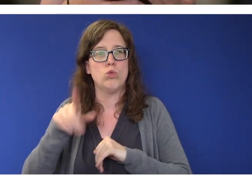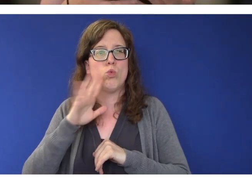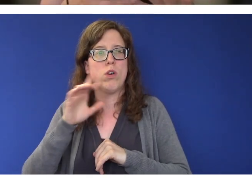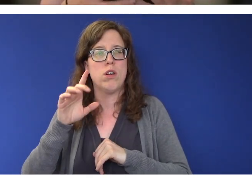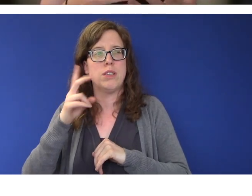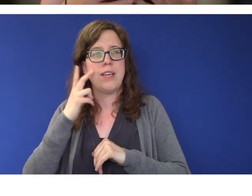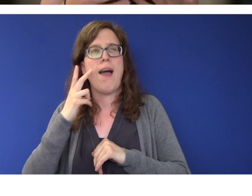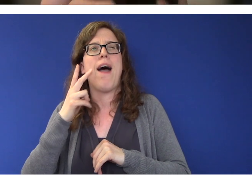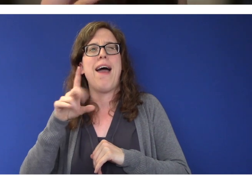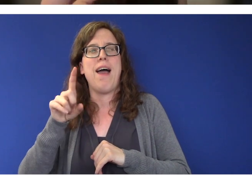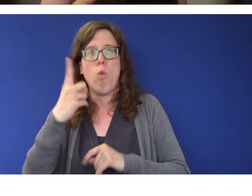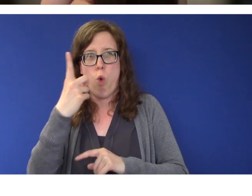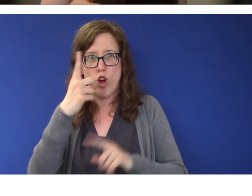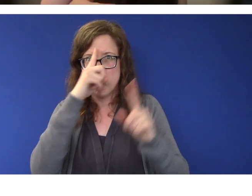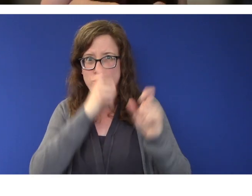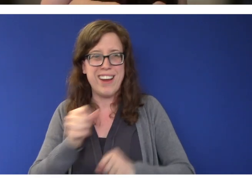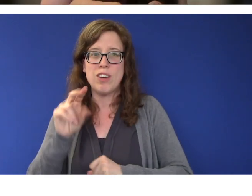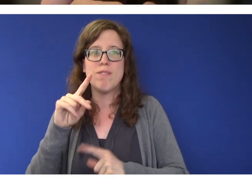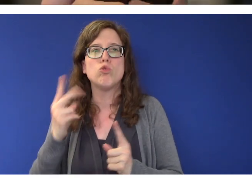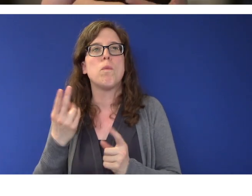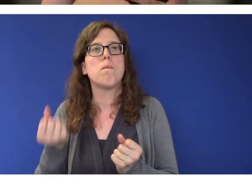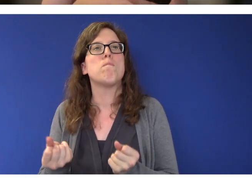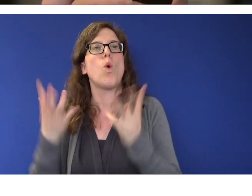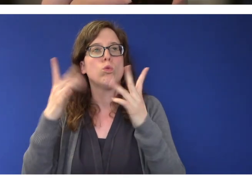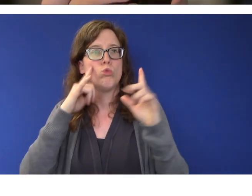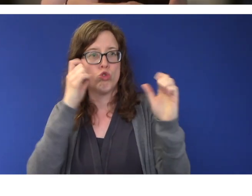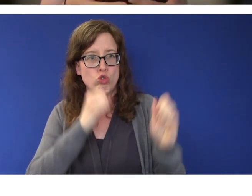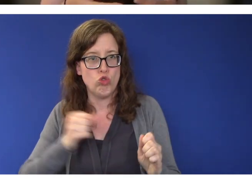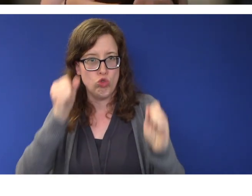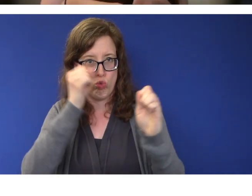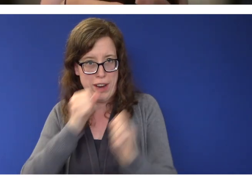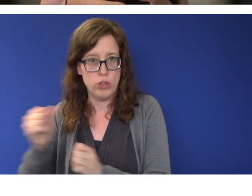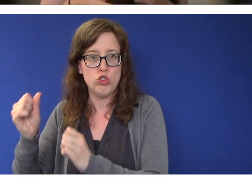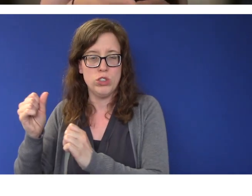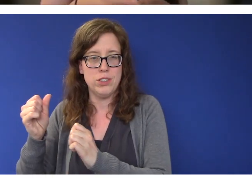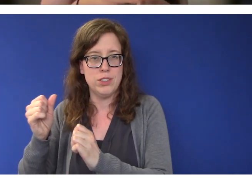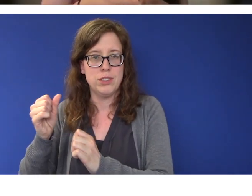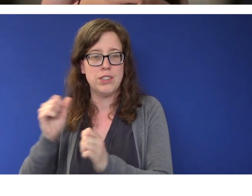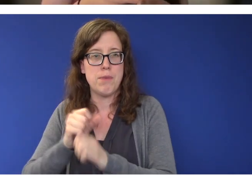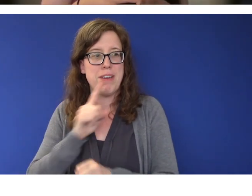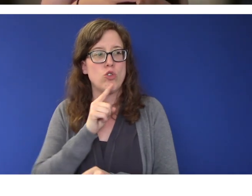you need to use multiple strategies to be able to ensure that the child with CHARGE Syndrome